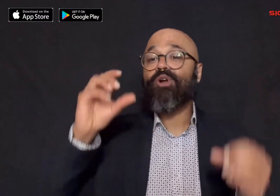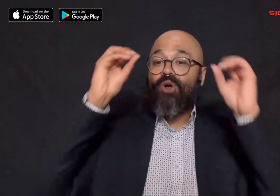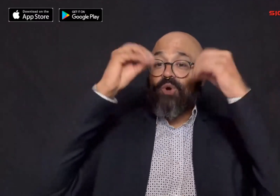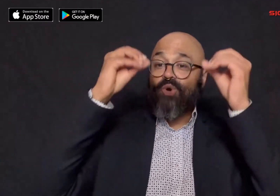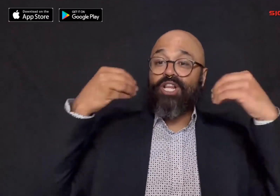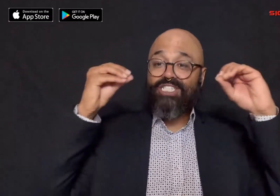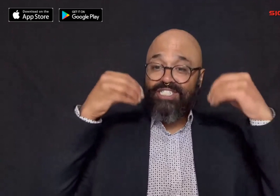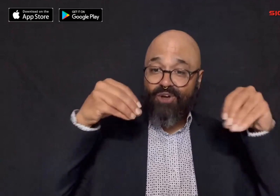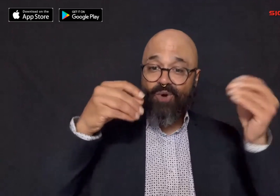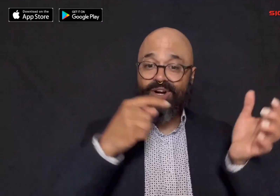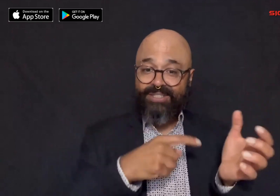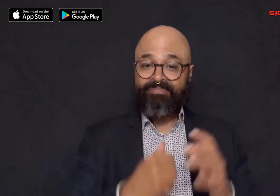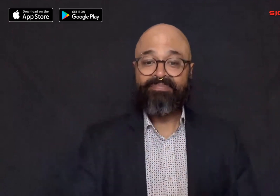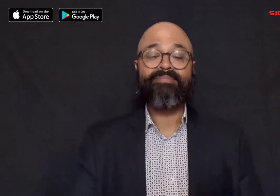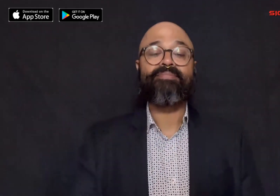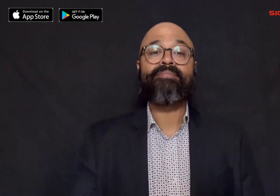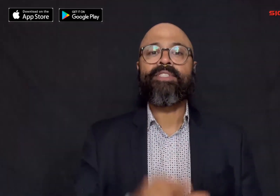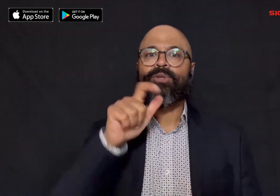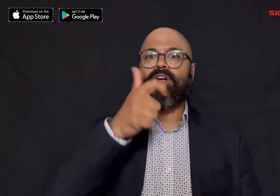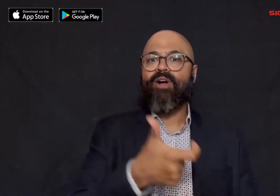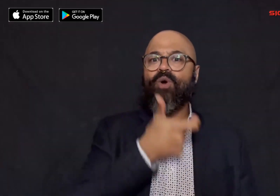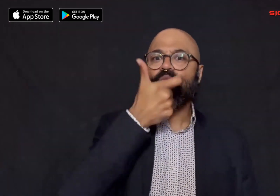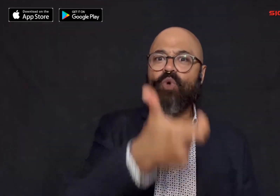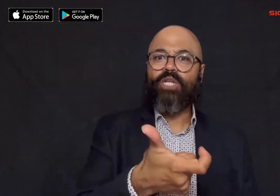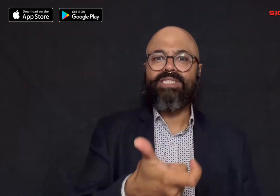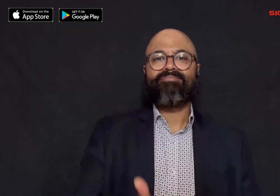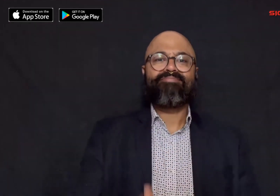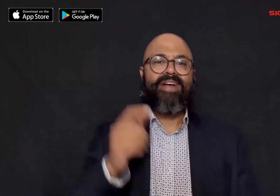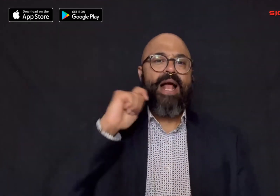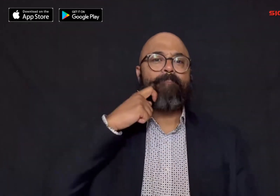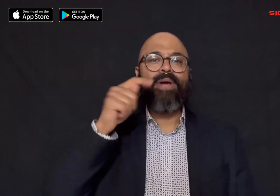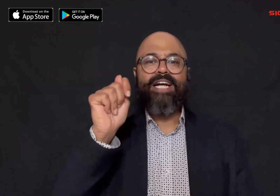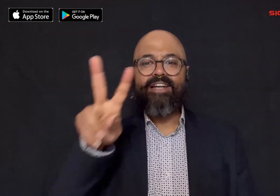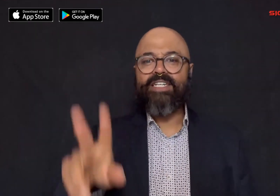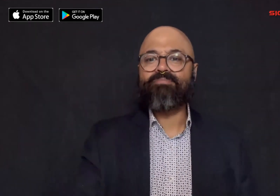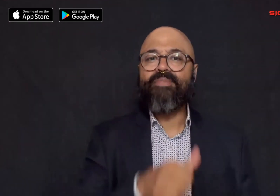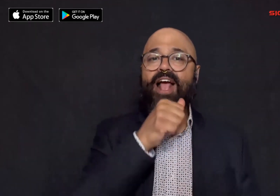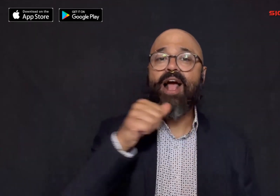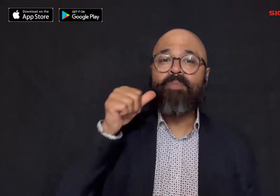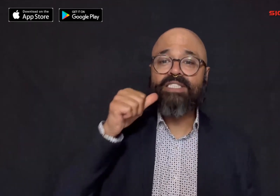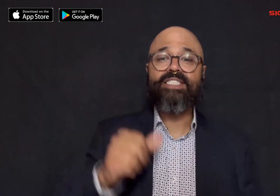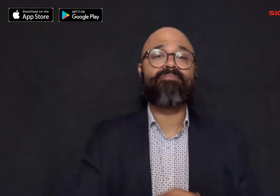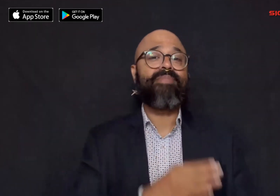store on your smart phone and you can also watch on Apple TV Amazon and Roku